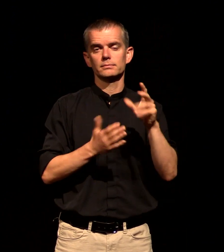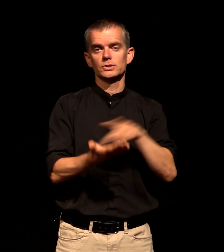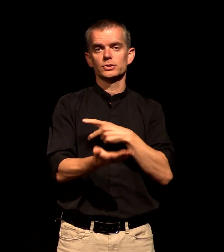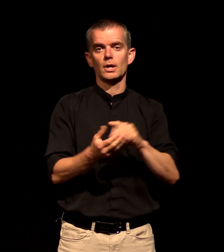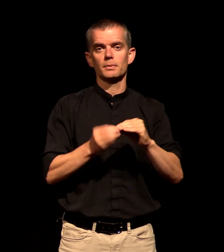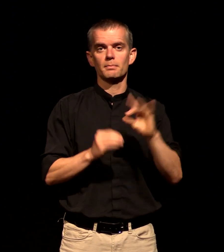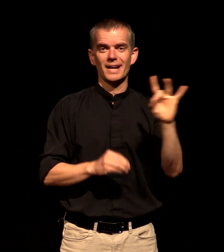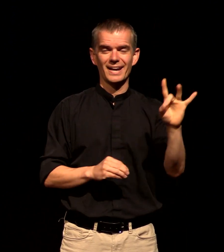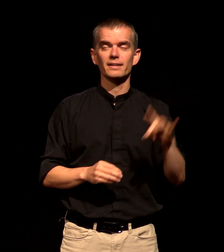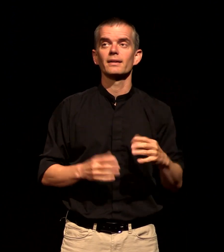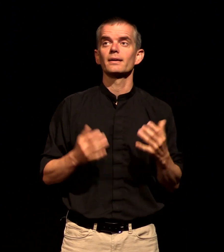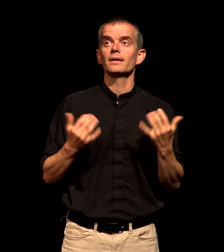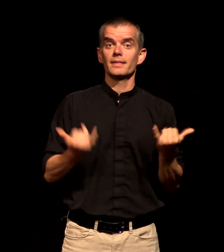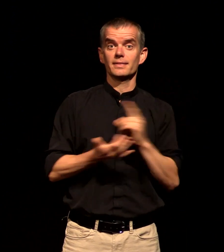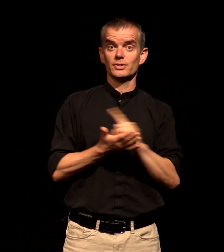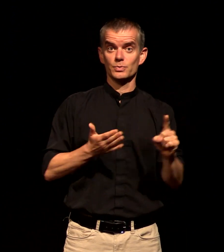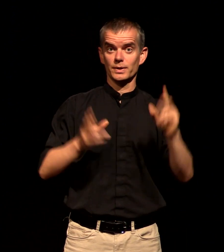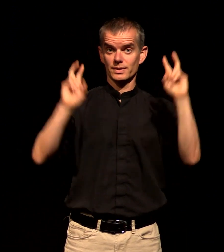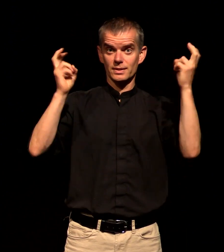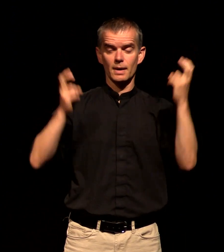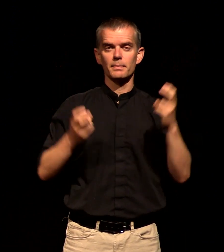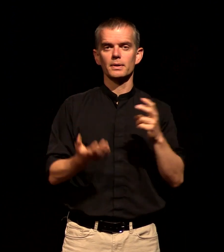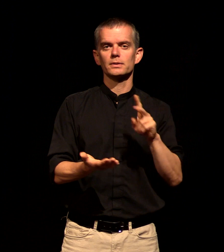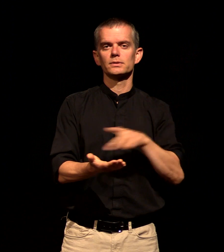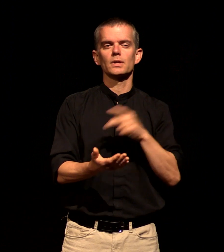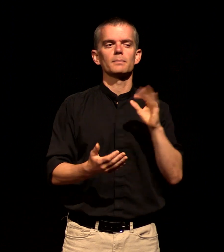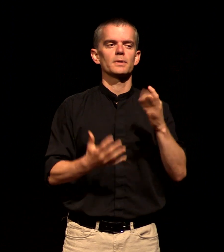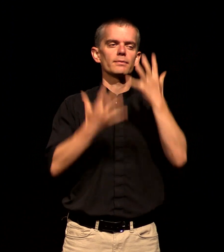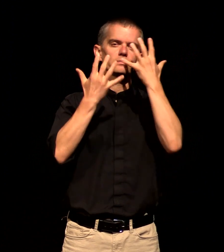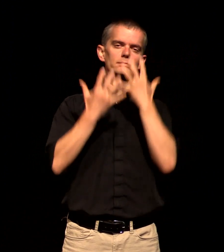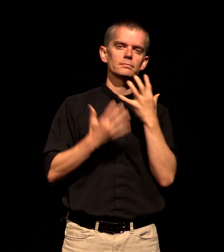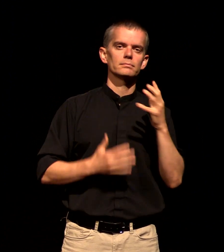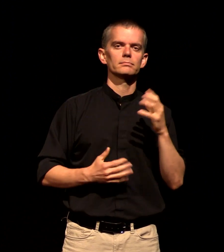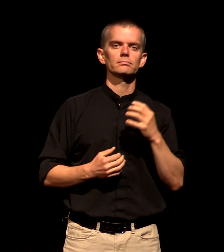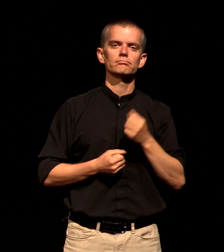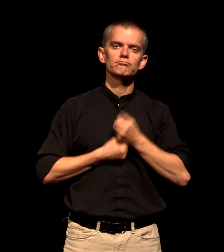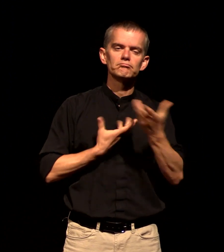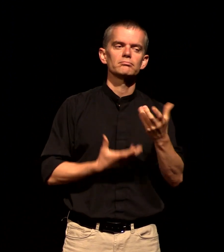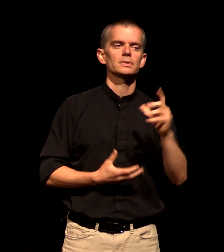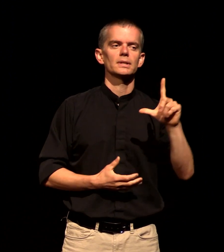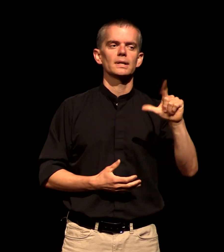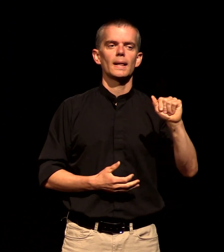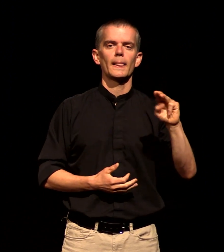of lament and I've chosen chapter 77. This Psalm is